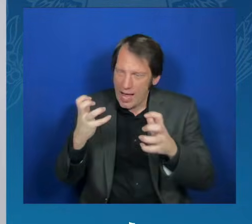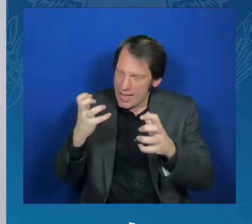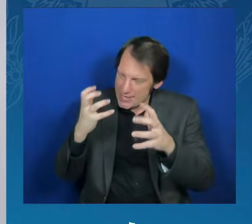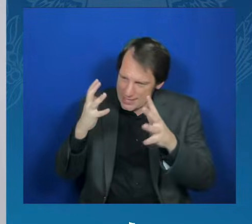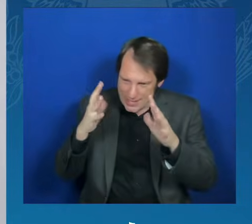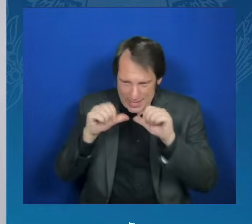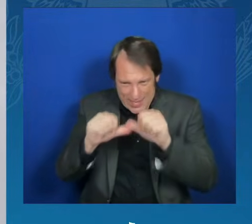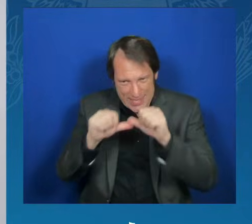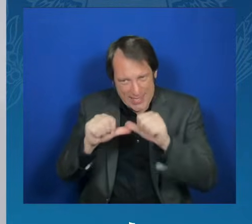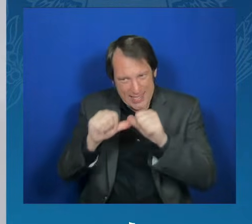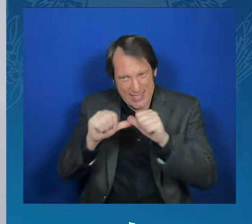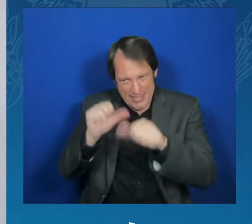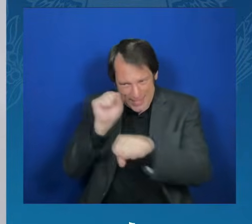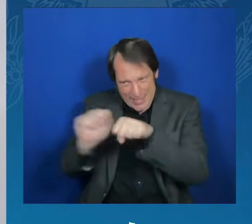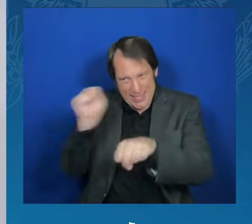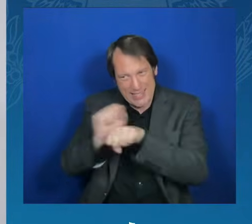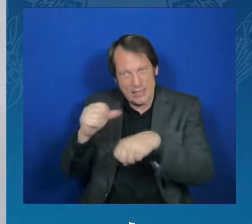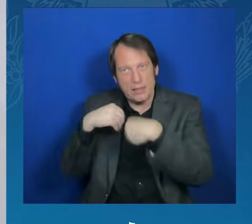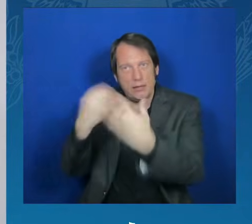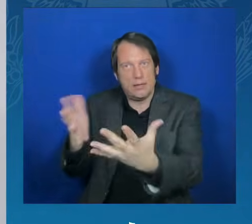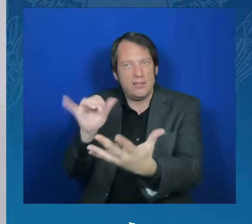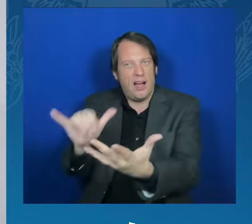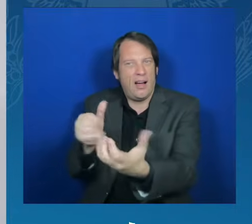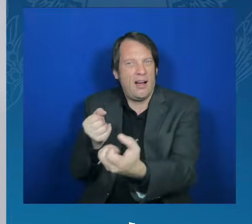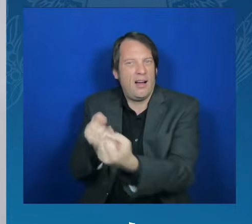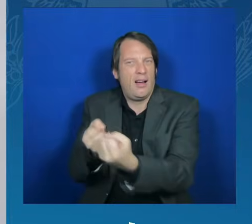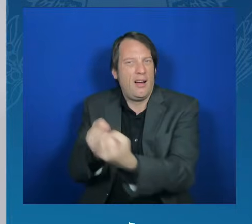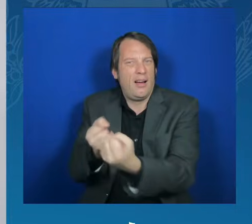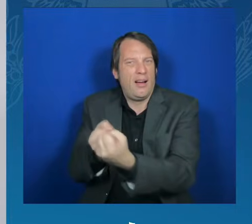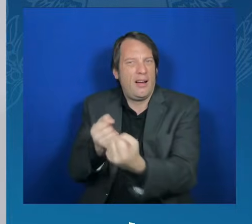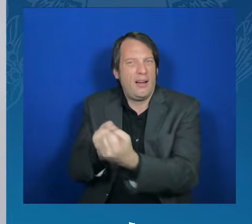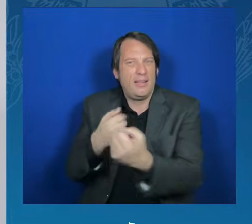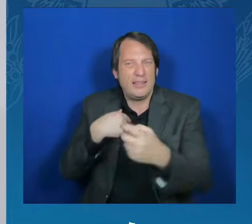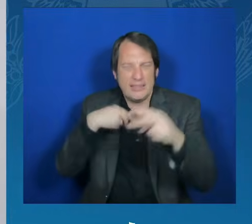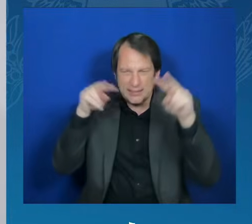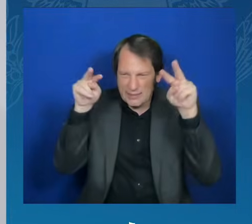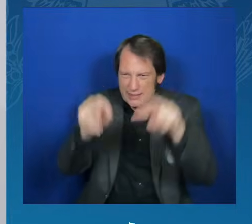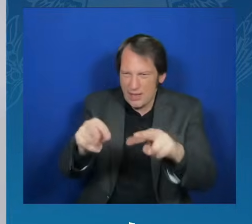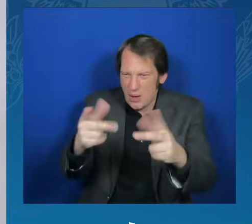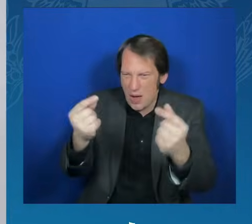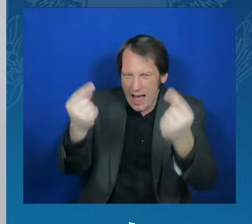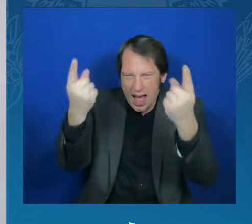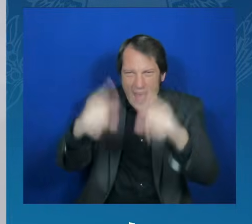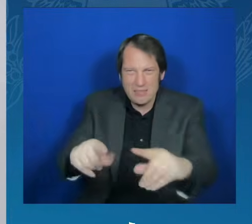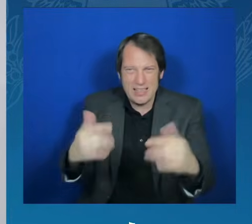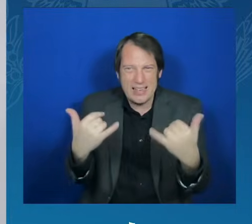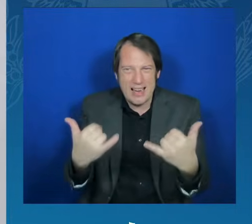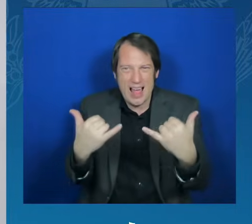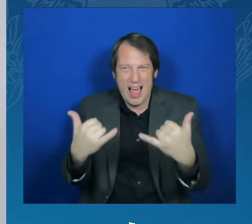There are tunnels under hospitals and -- and what that means in terms of this conflict and -- and how it is implemented.